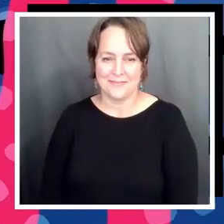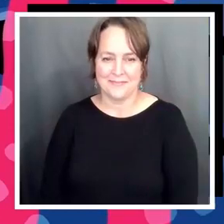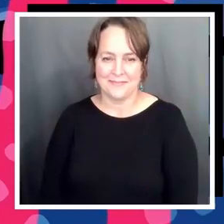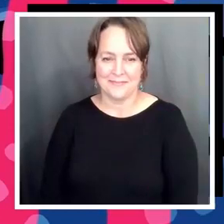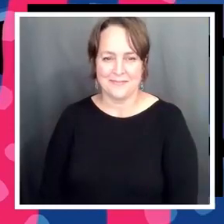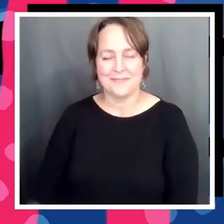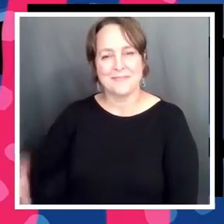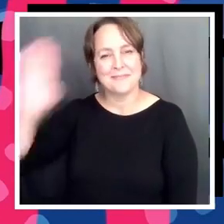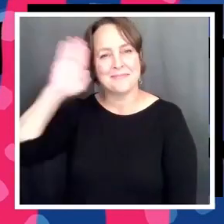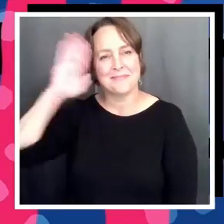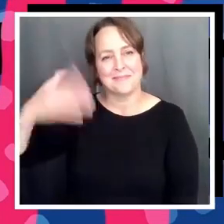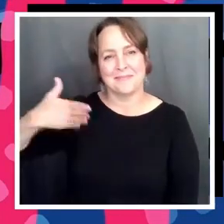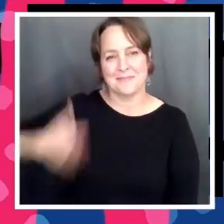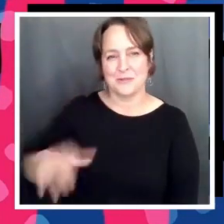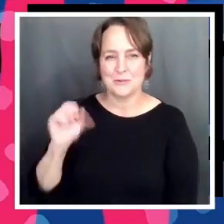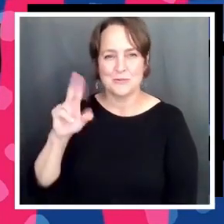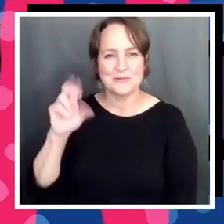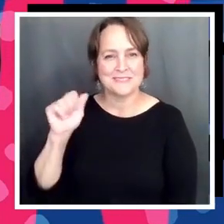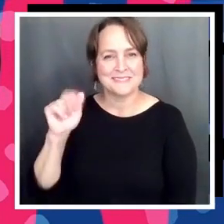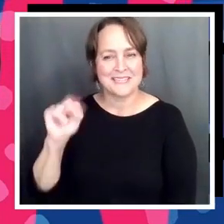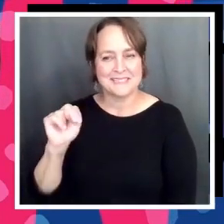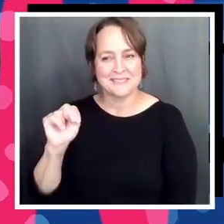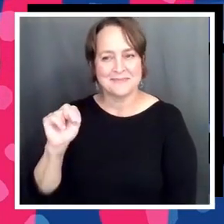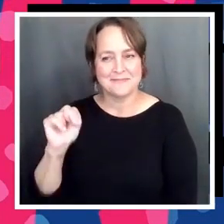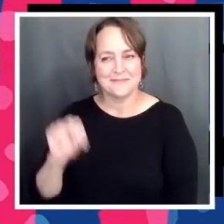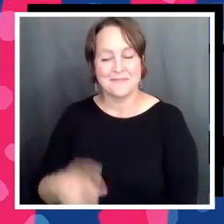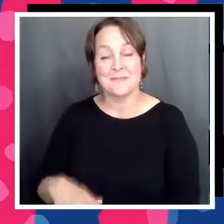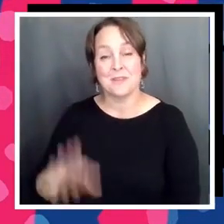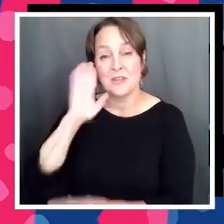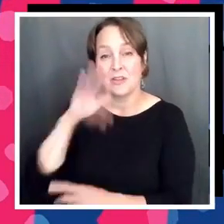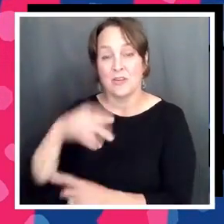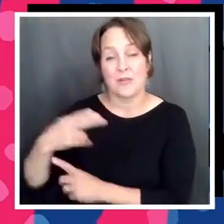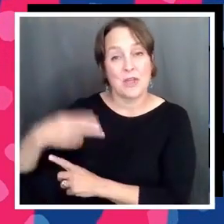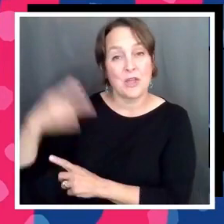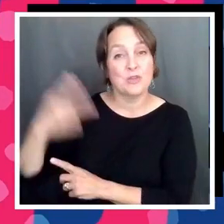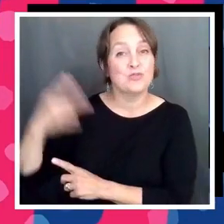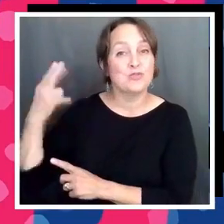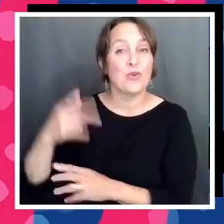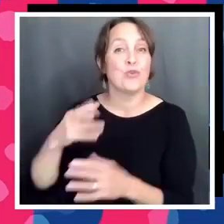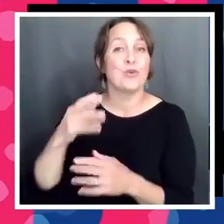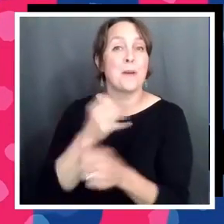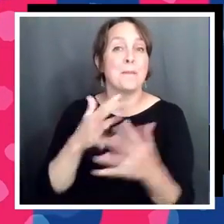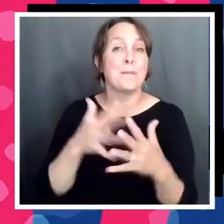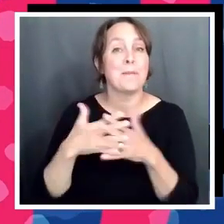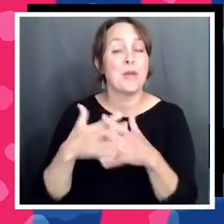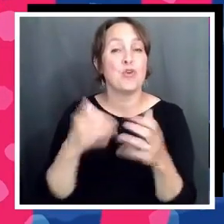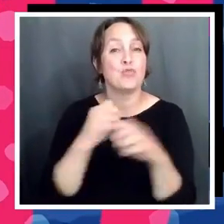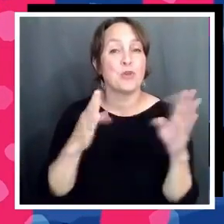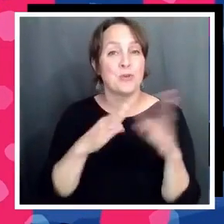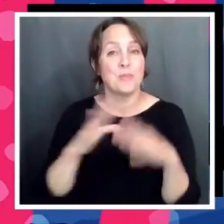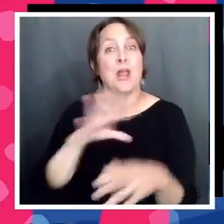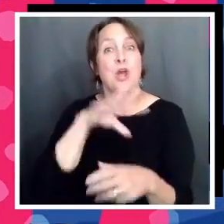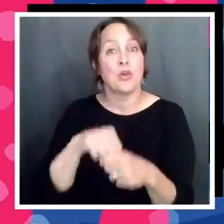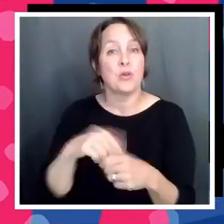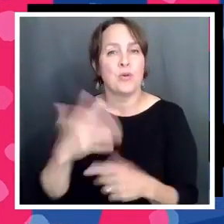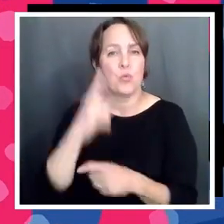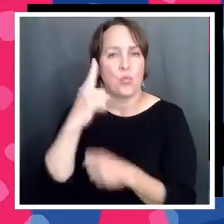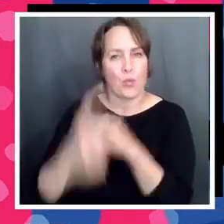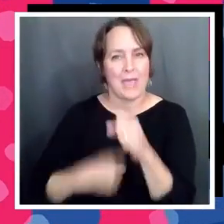LET'S HEAR FROM THE